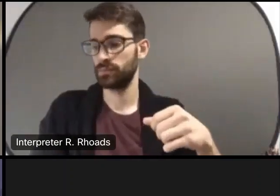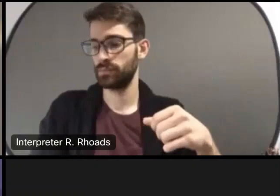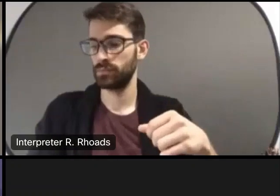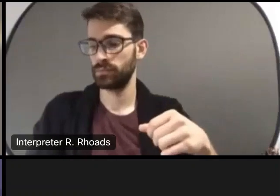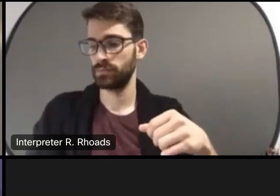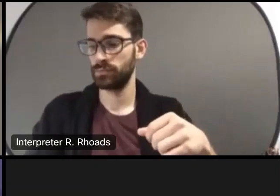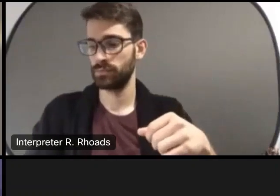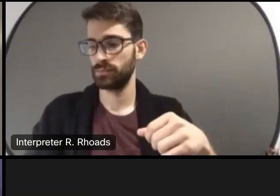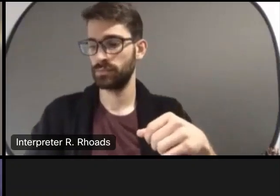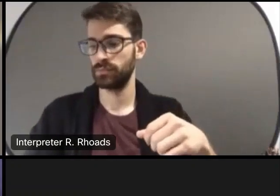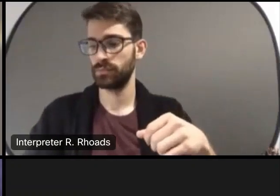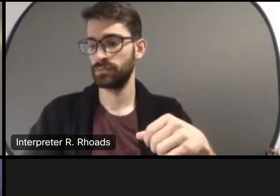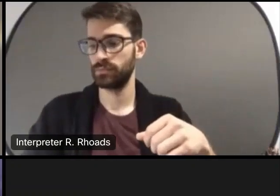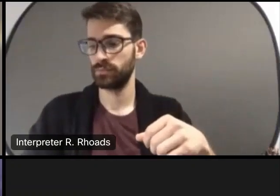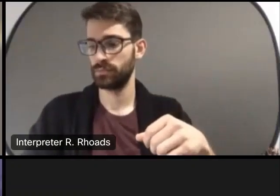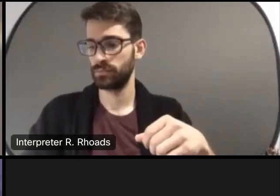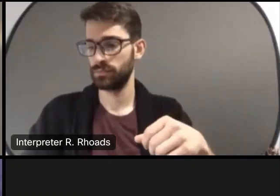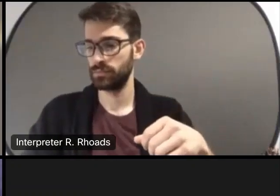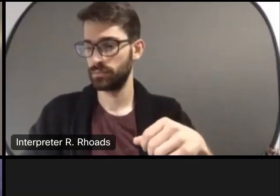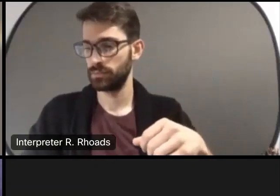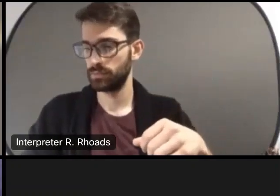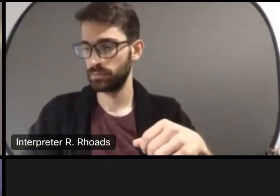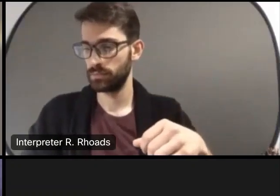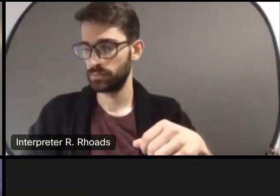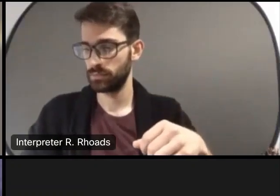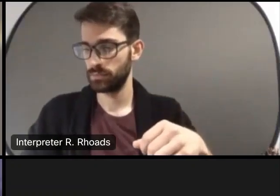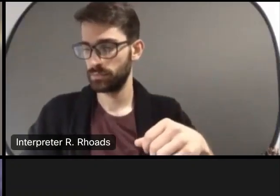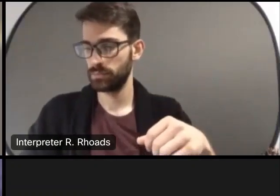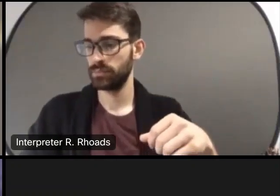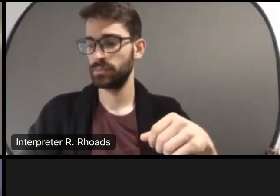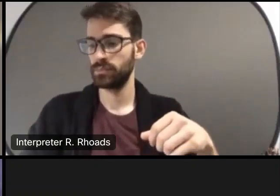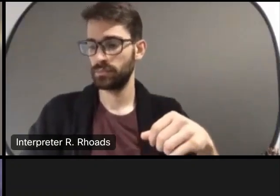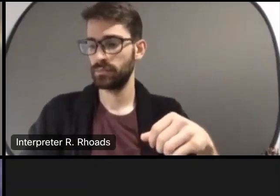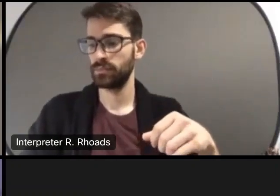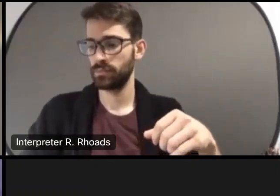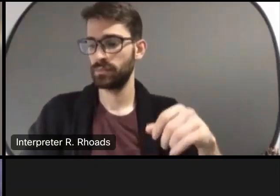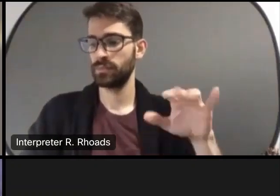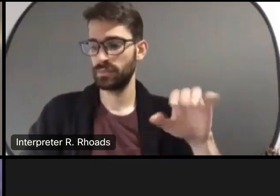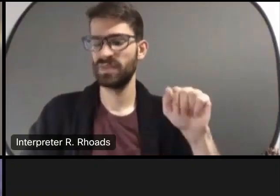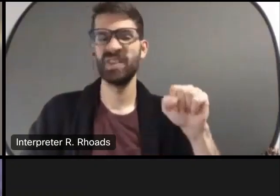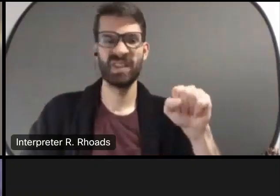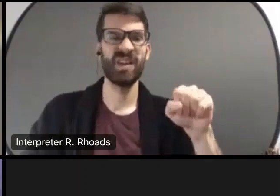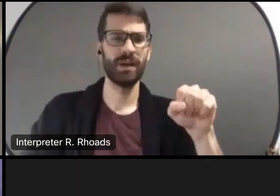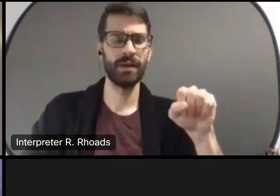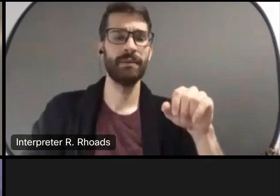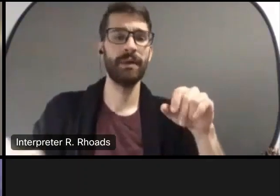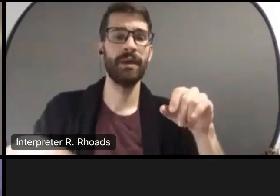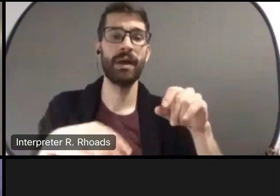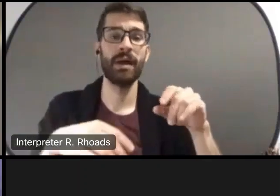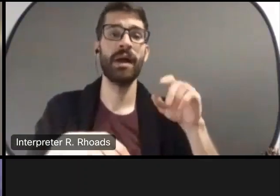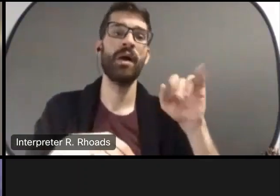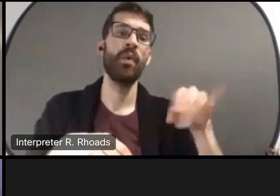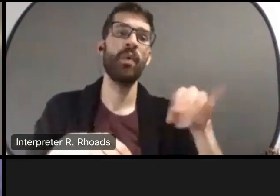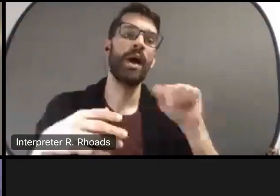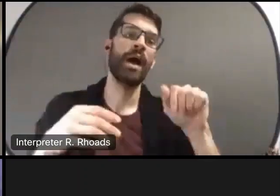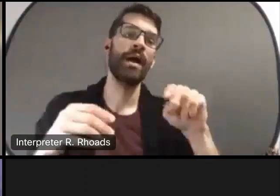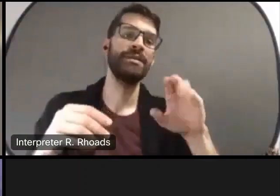(Lopez) So, I am a Commissioner in ANC6E and will be transitioning to ANC2G. We have a number